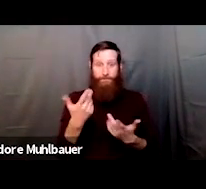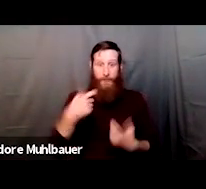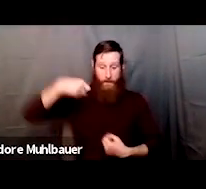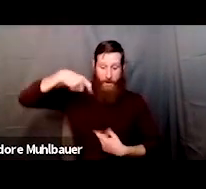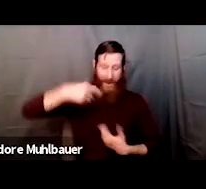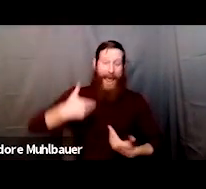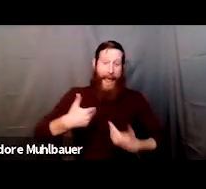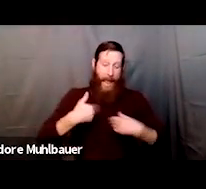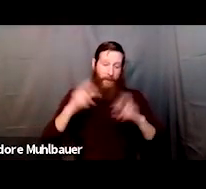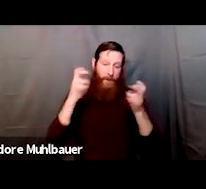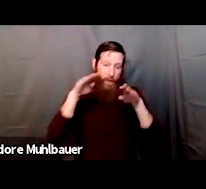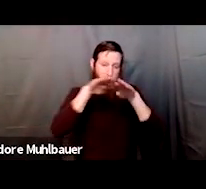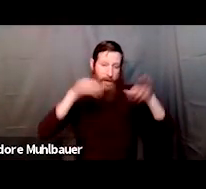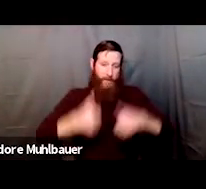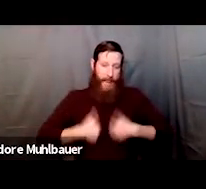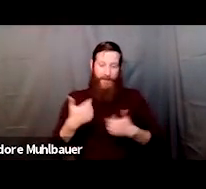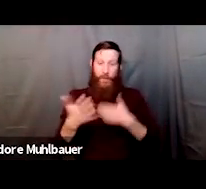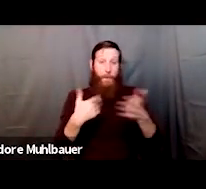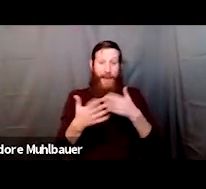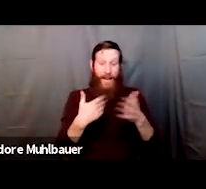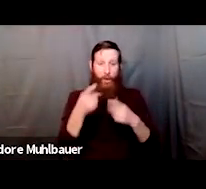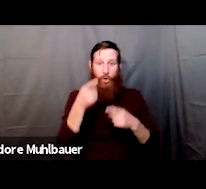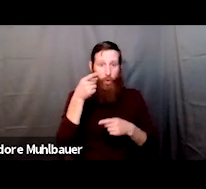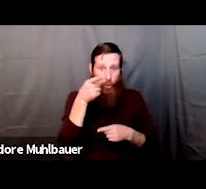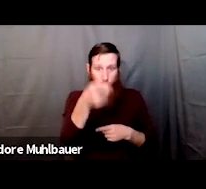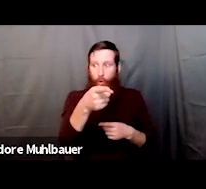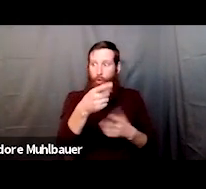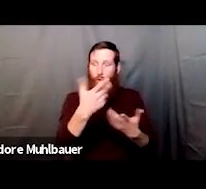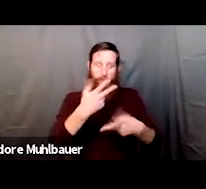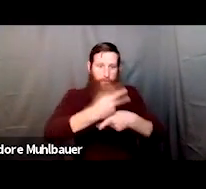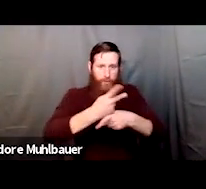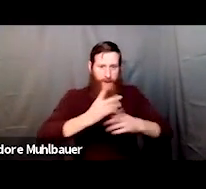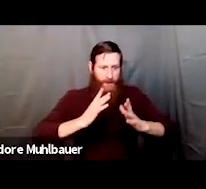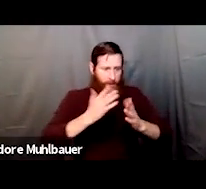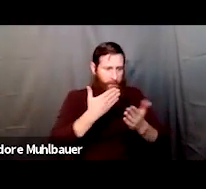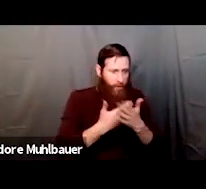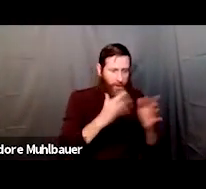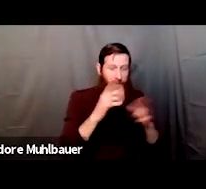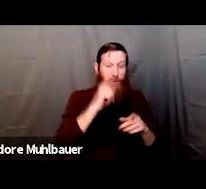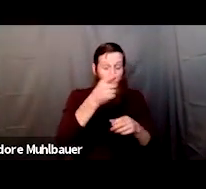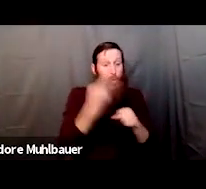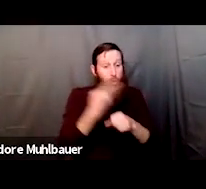Because even if you treat them well, the process of pulling them in and out of your pocket and car over time